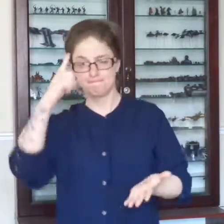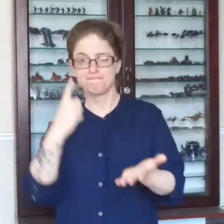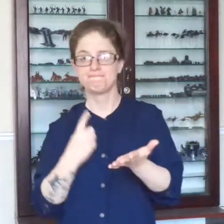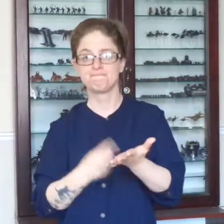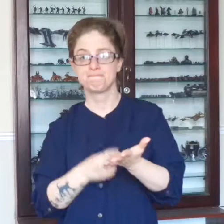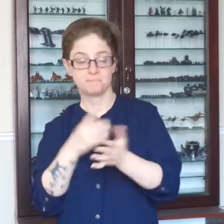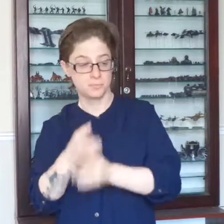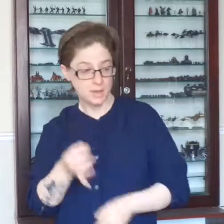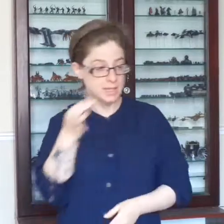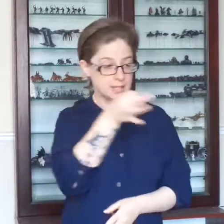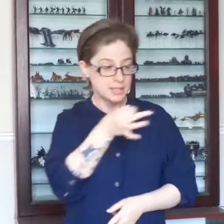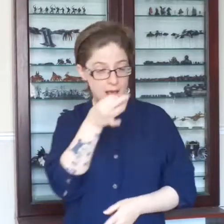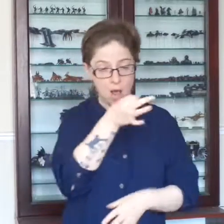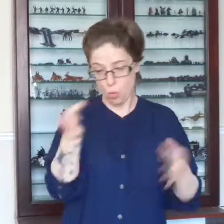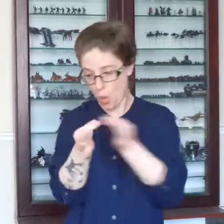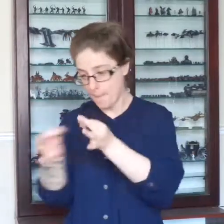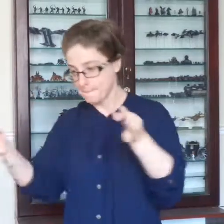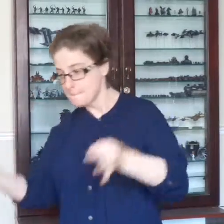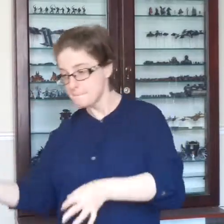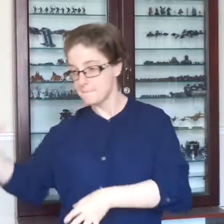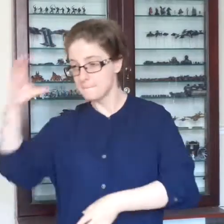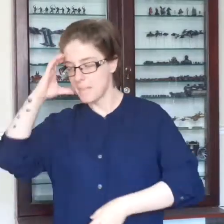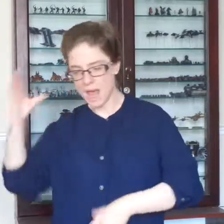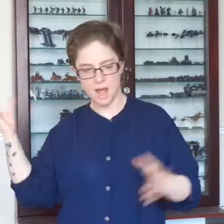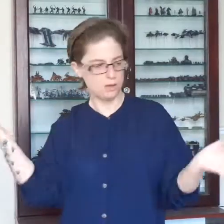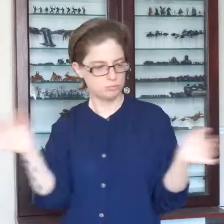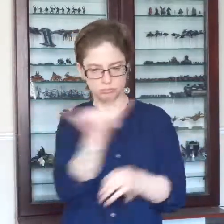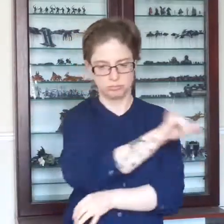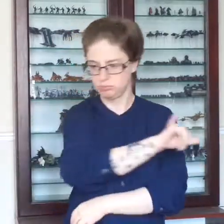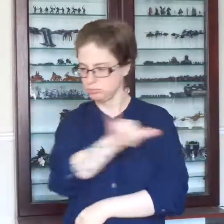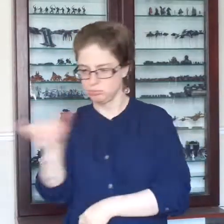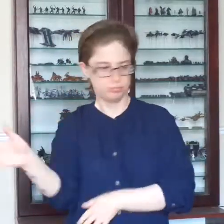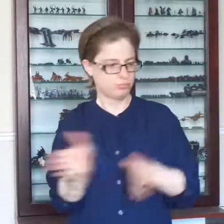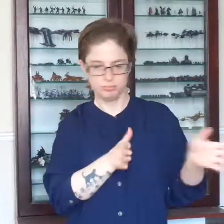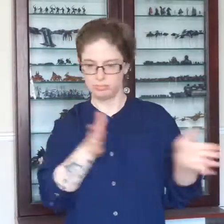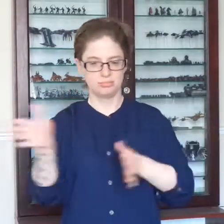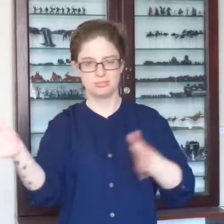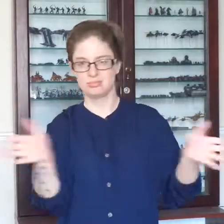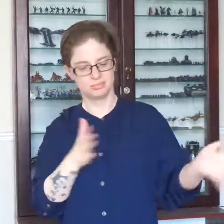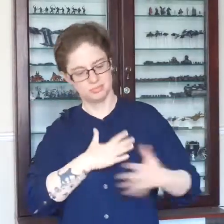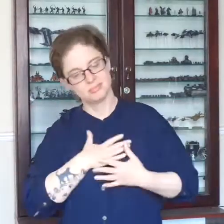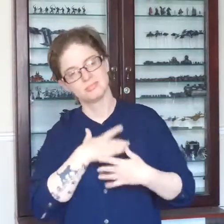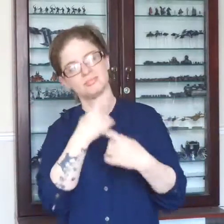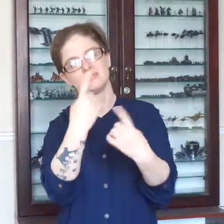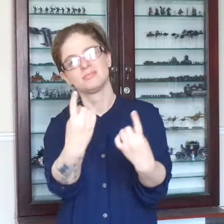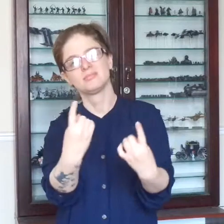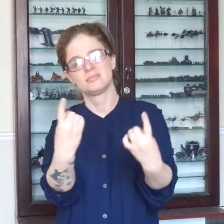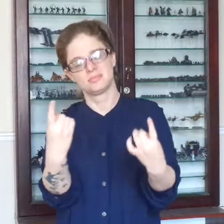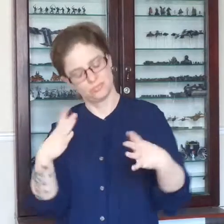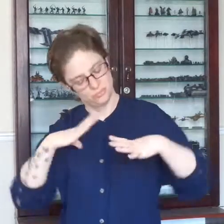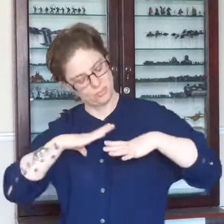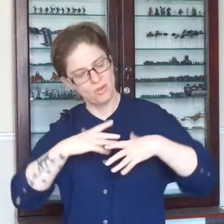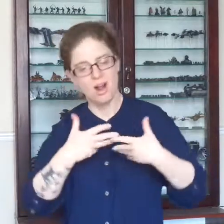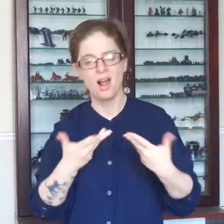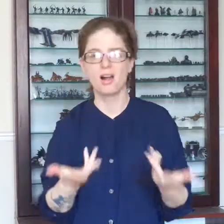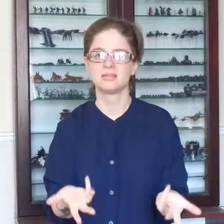Crowded town or silent bed Pick a place to rest your head